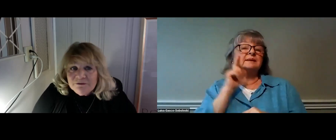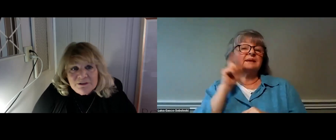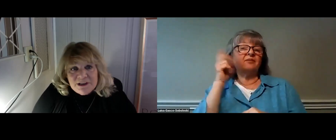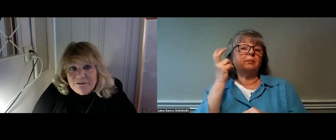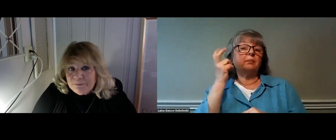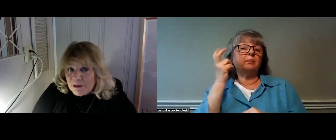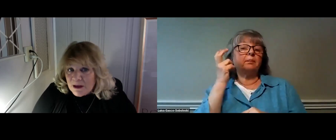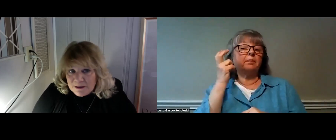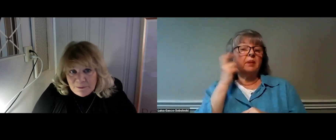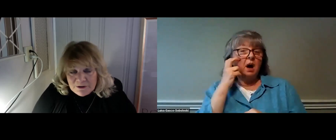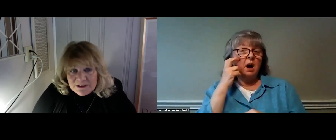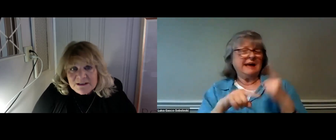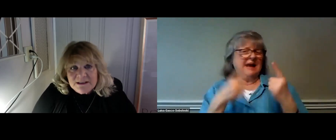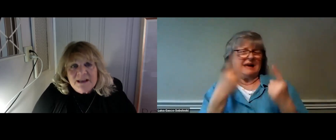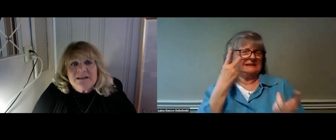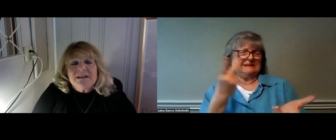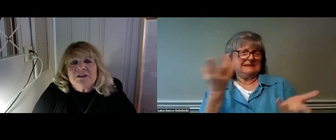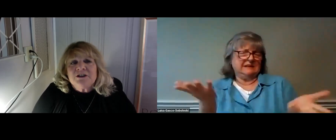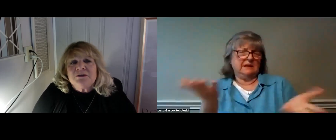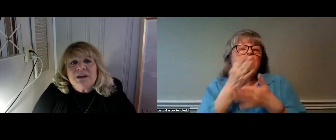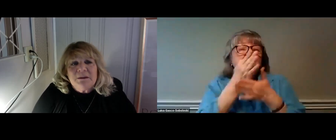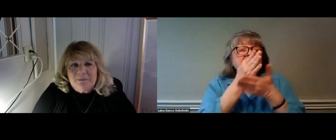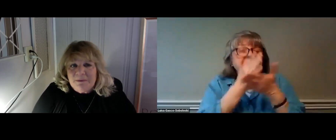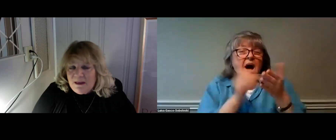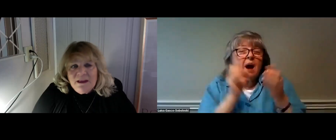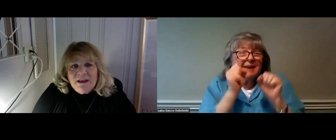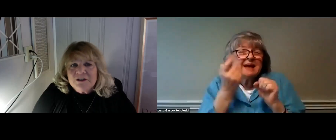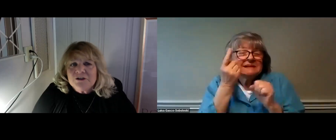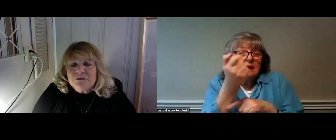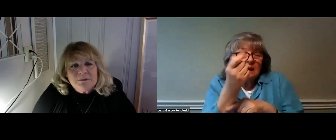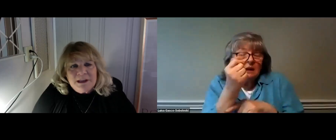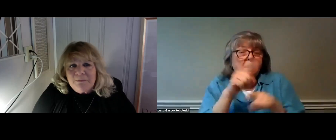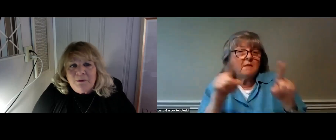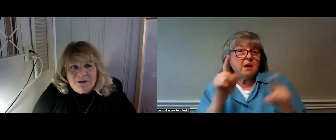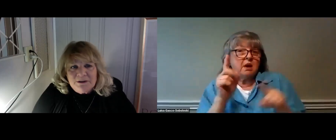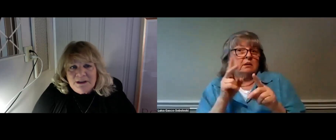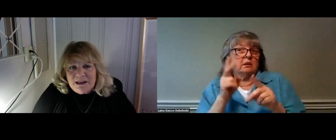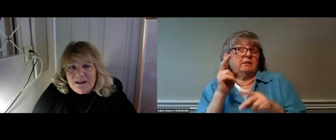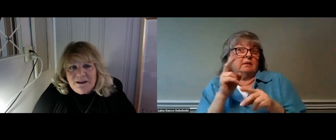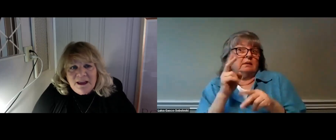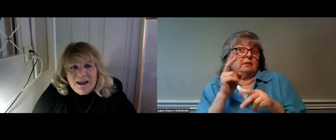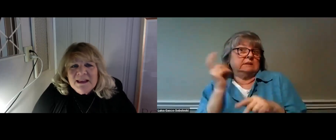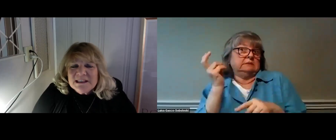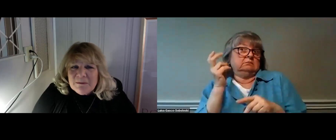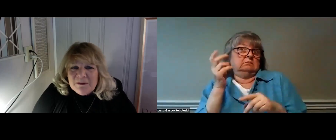Communication for deaf-blind persons is an extremely important need. Some of them